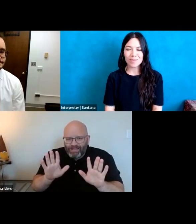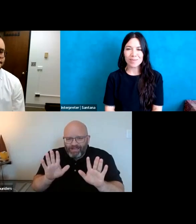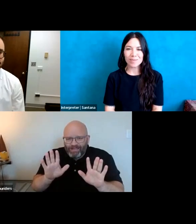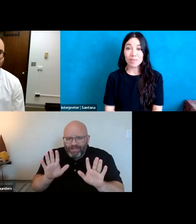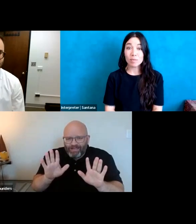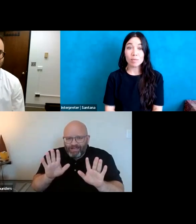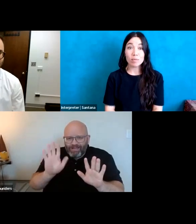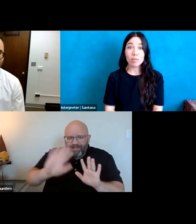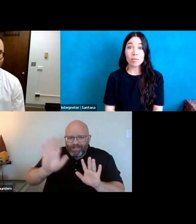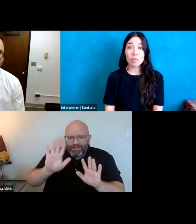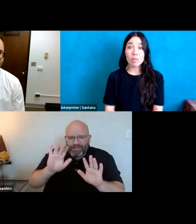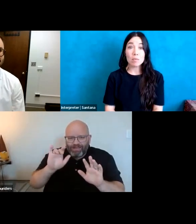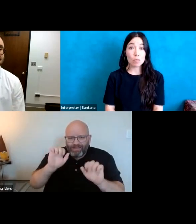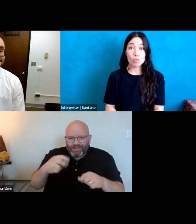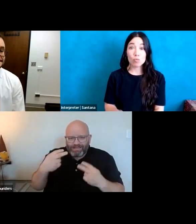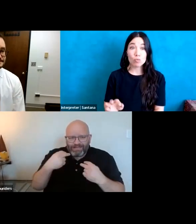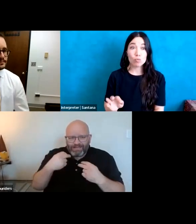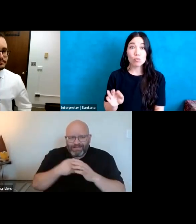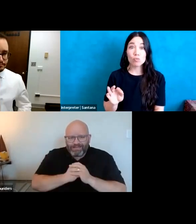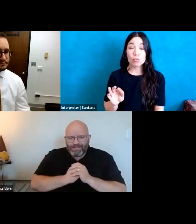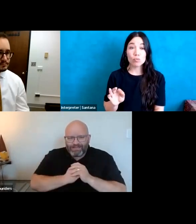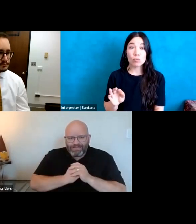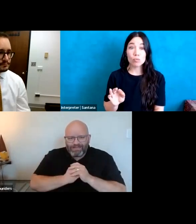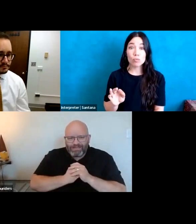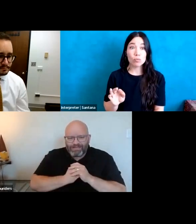Also, can everyone see me? All right. Lena, are you seeing my video?